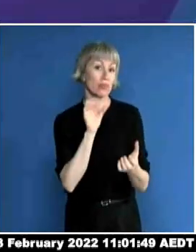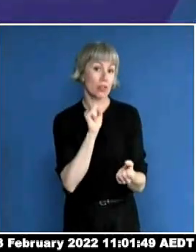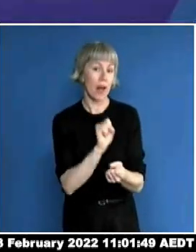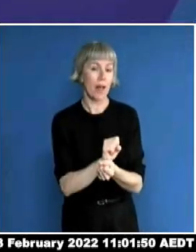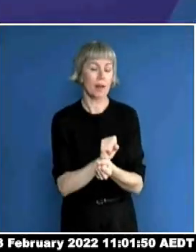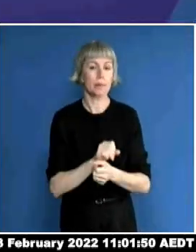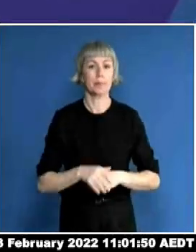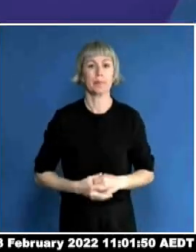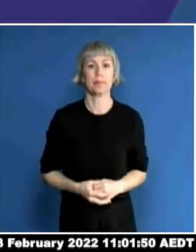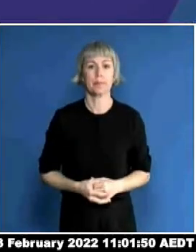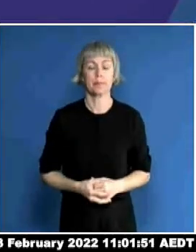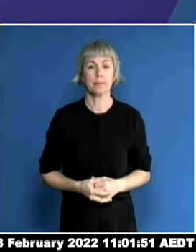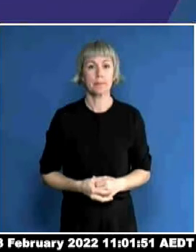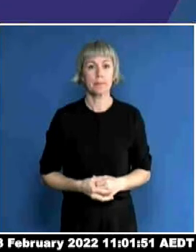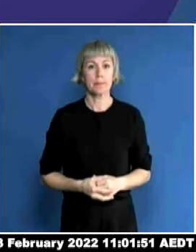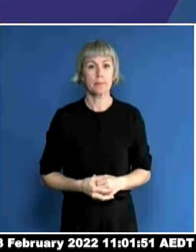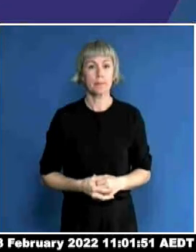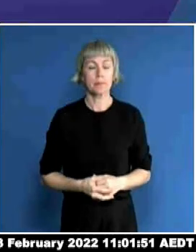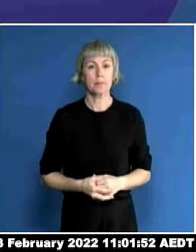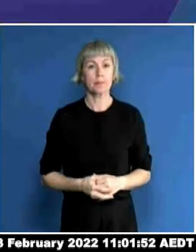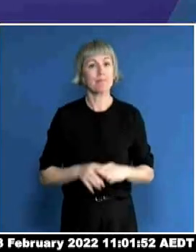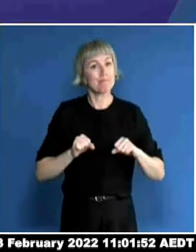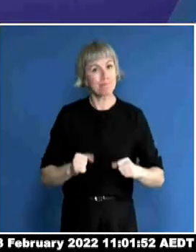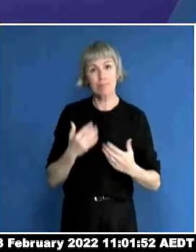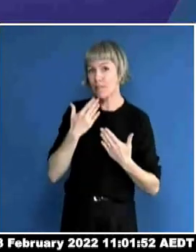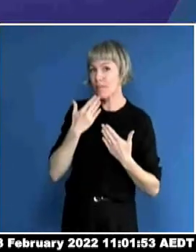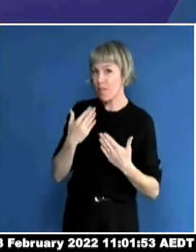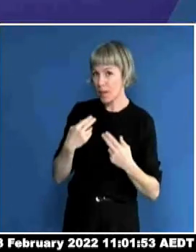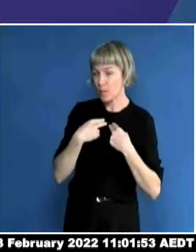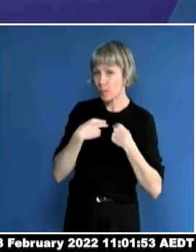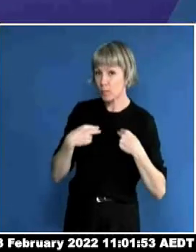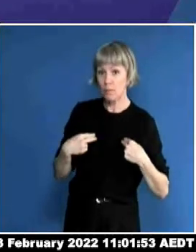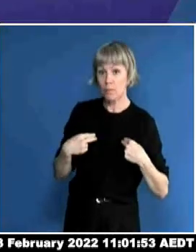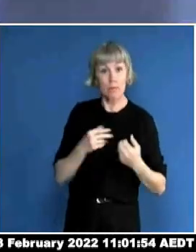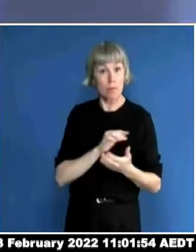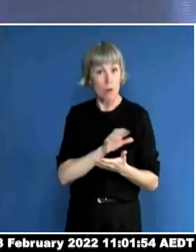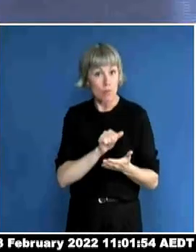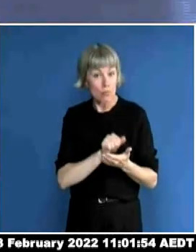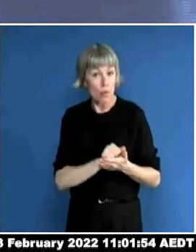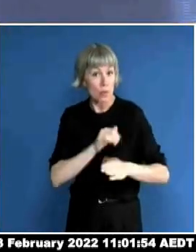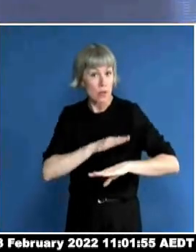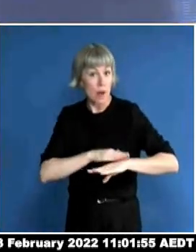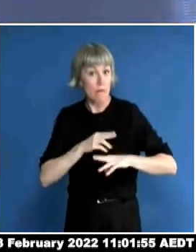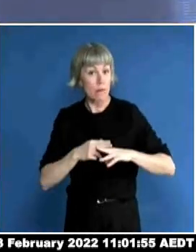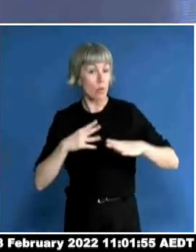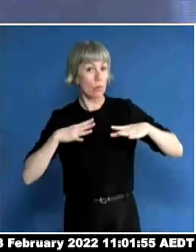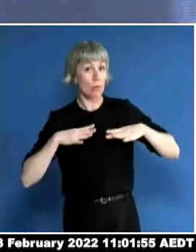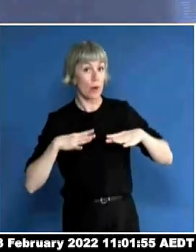Is it a convenient time to take the adjournment? We will and then we will resume with our witnesses from YDAS.